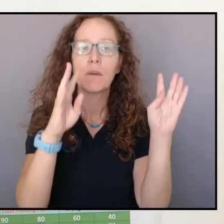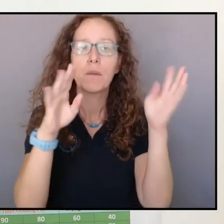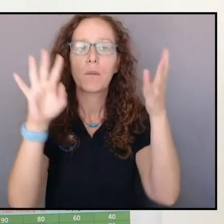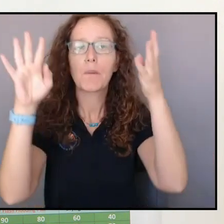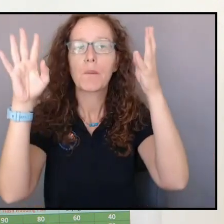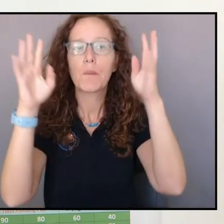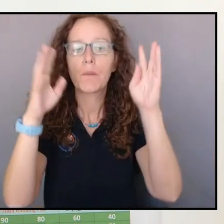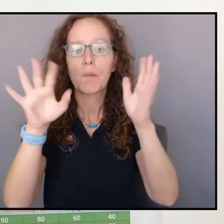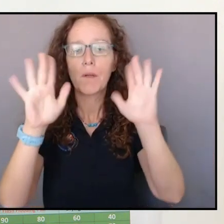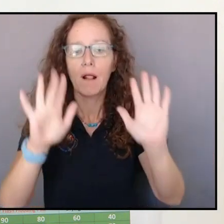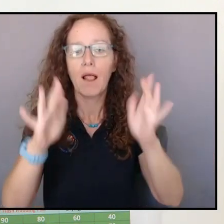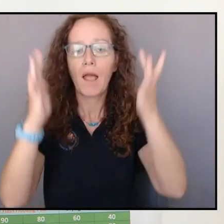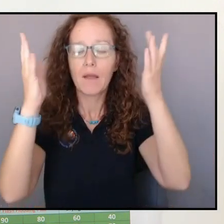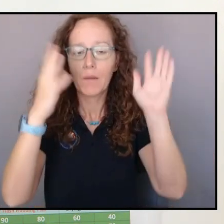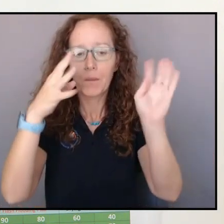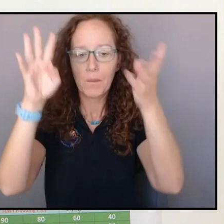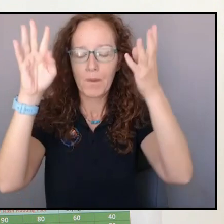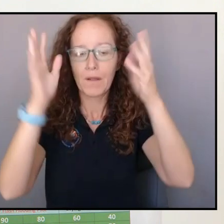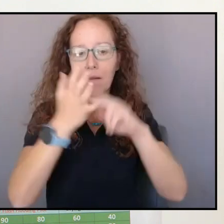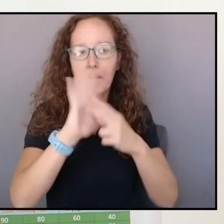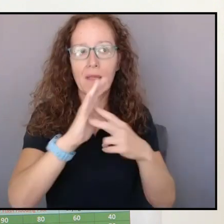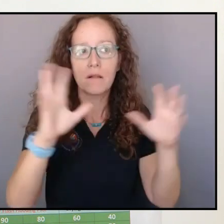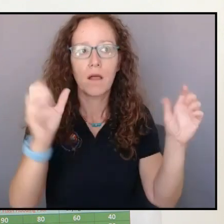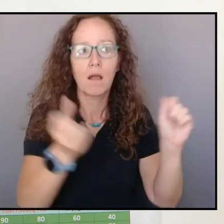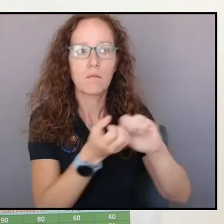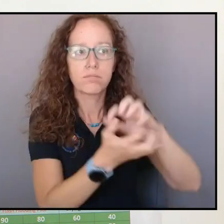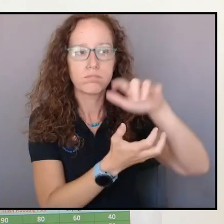stay roughly in the same place and produce very heavy rain in